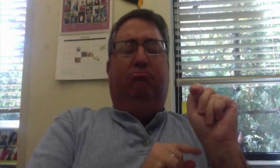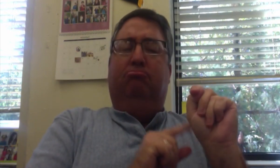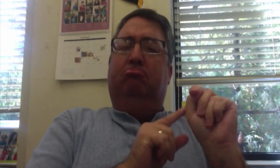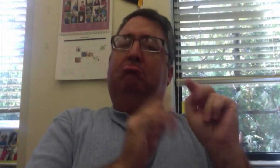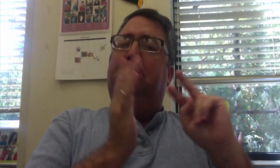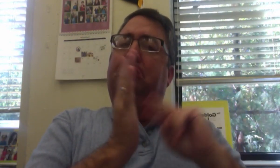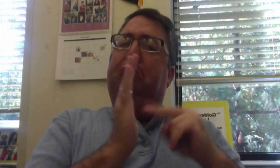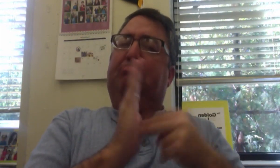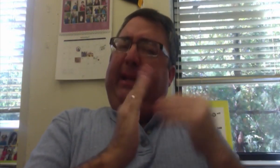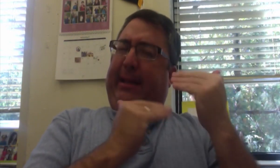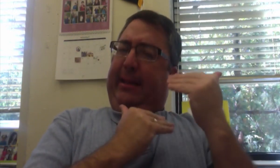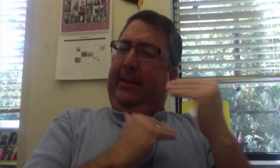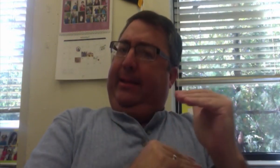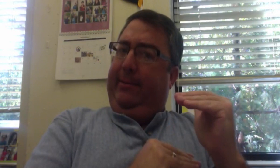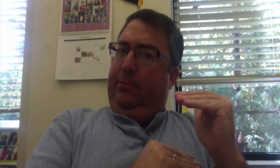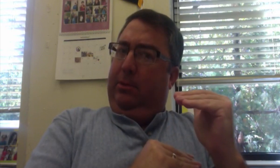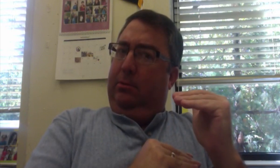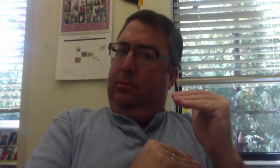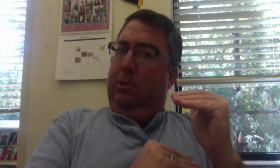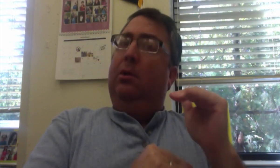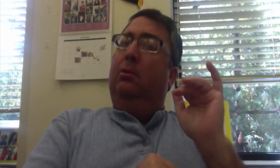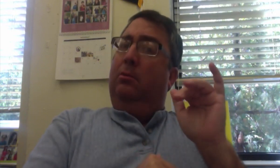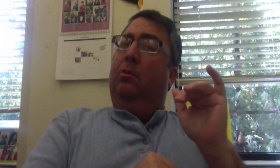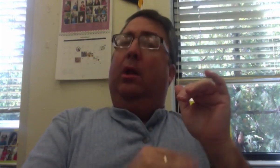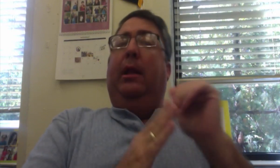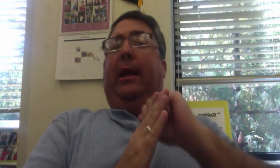"Constraint" means "limit".